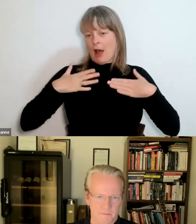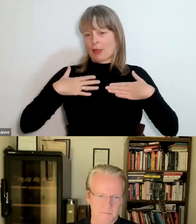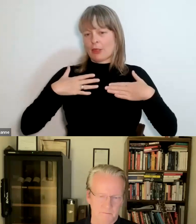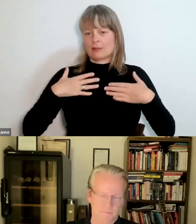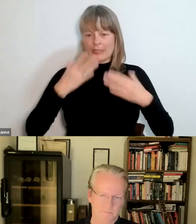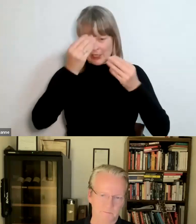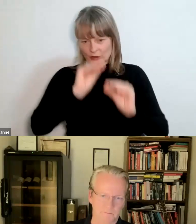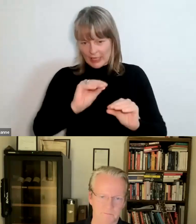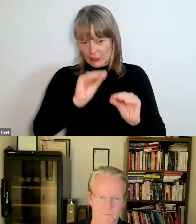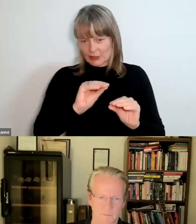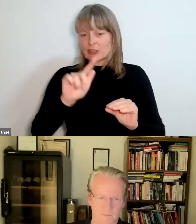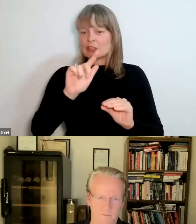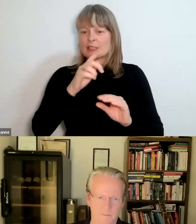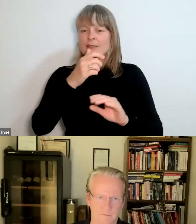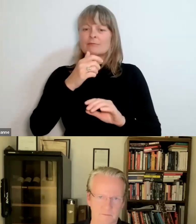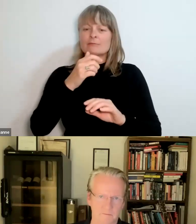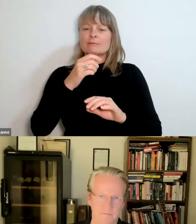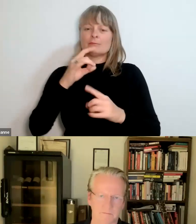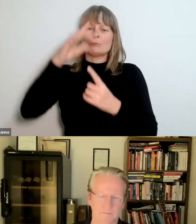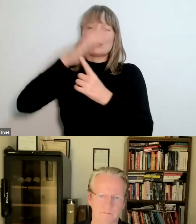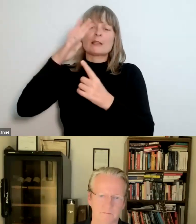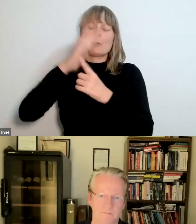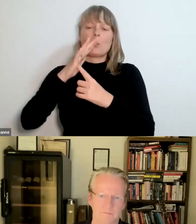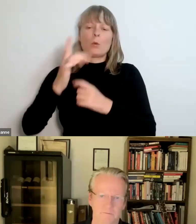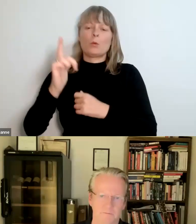Institute. And she has extensive root -- extensive